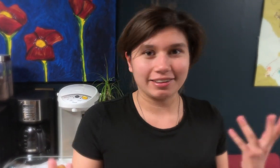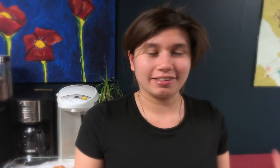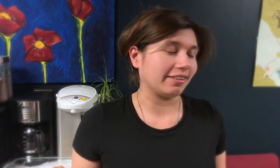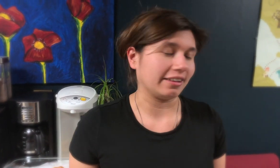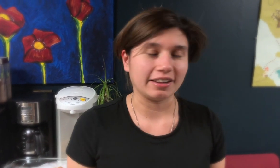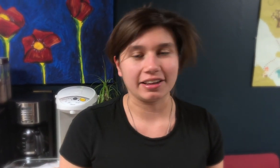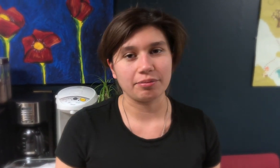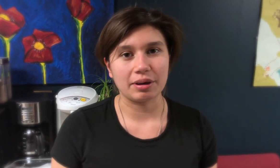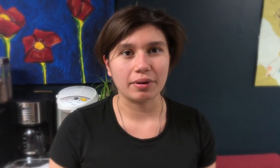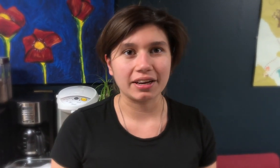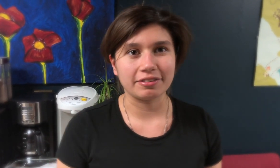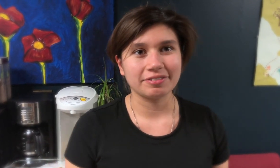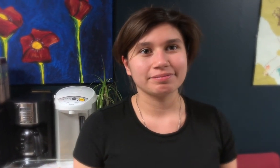That doesn't click in my mind.